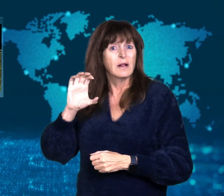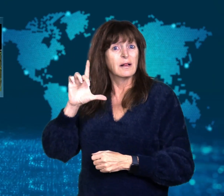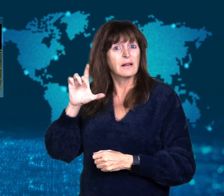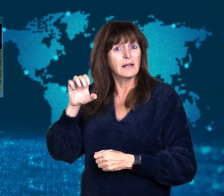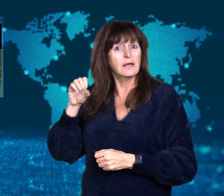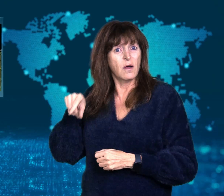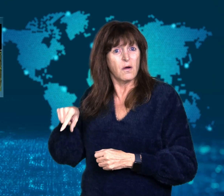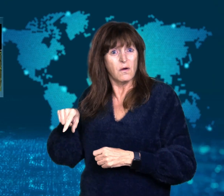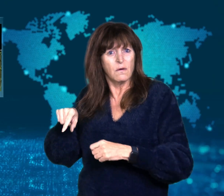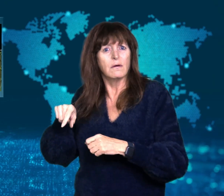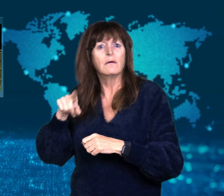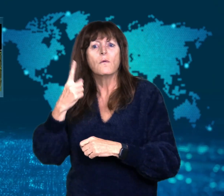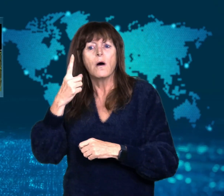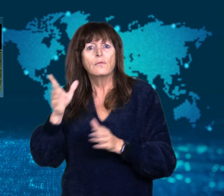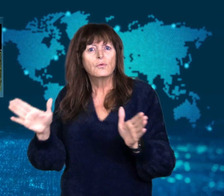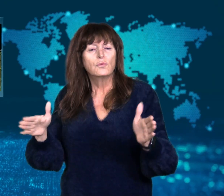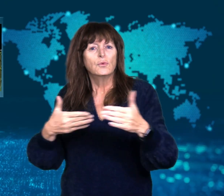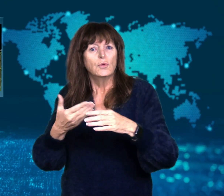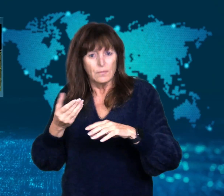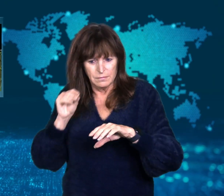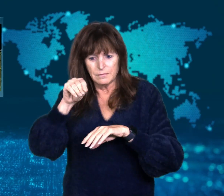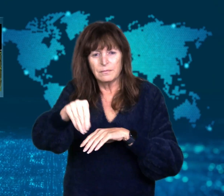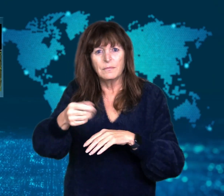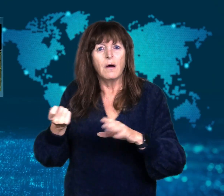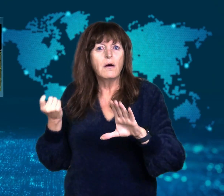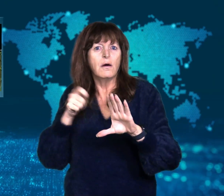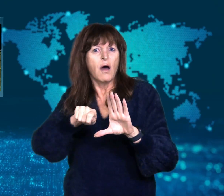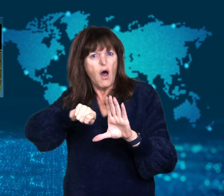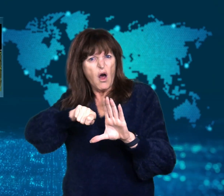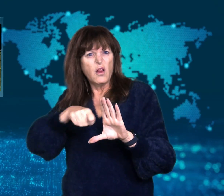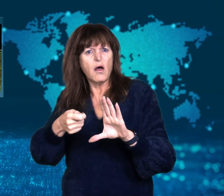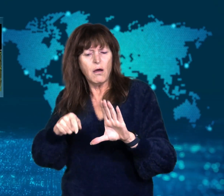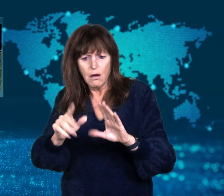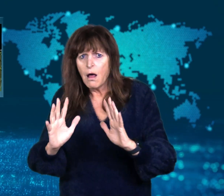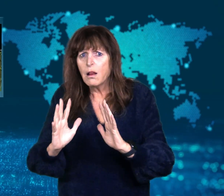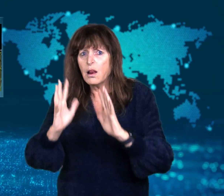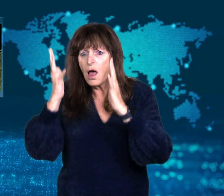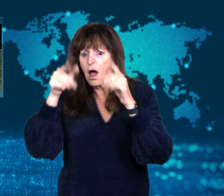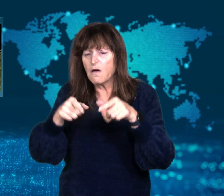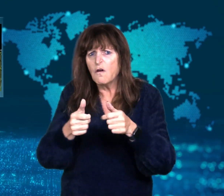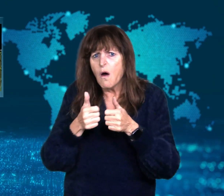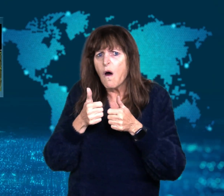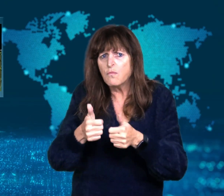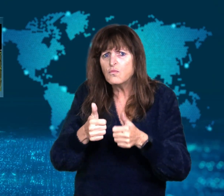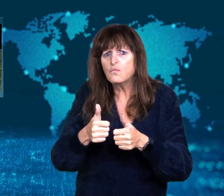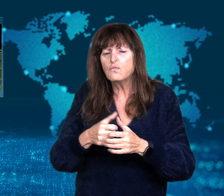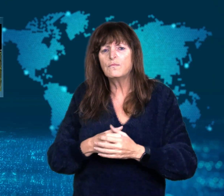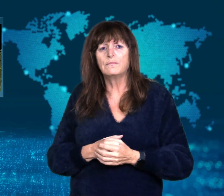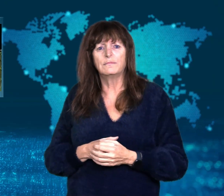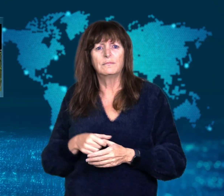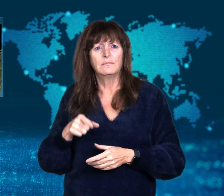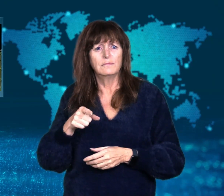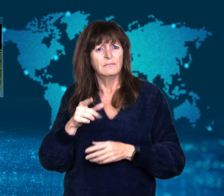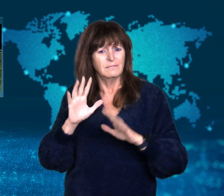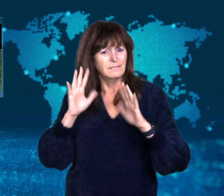They found Cleo locked in one of the rooms, alive and well.